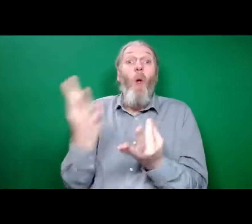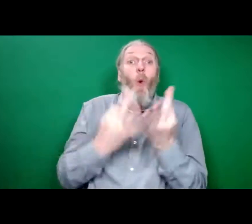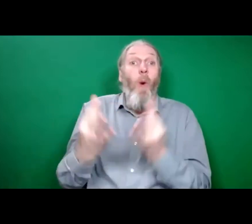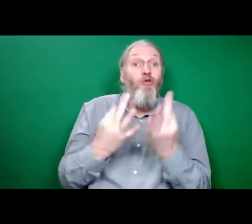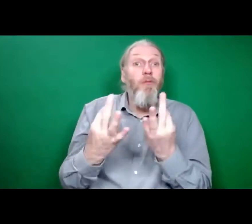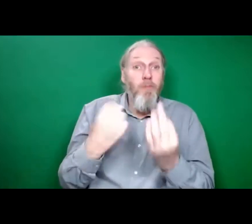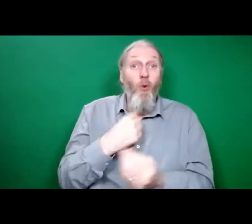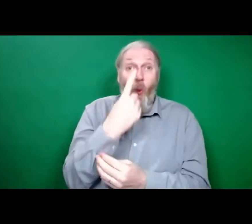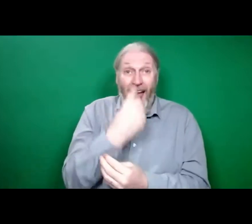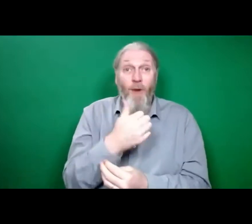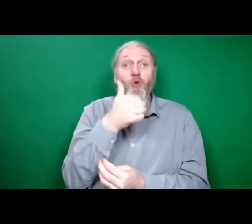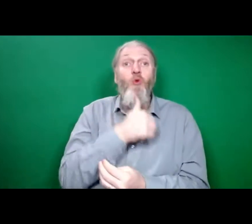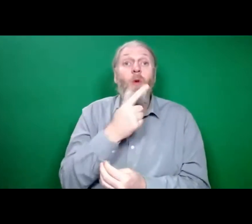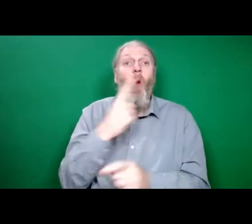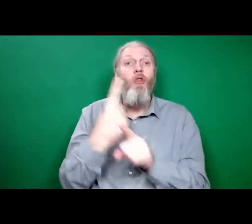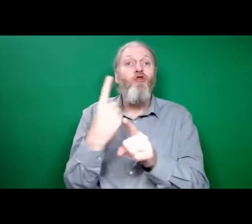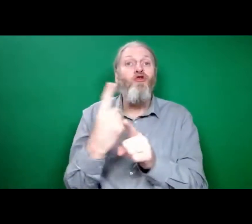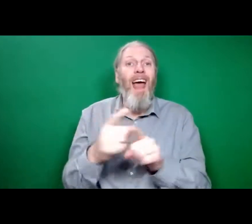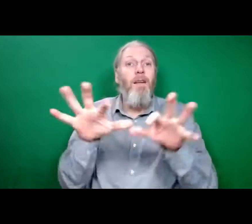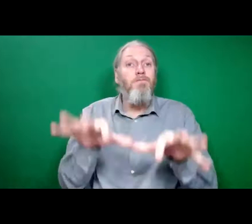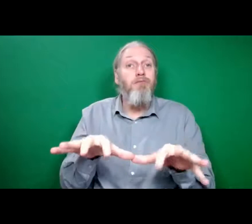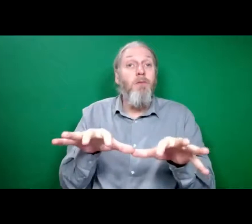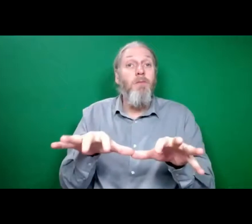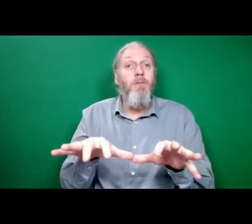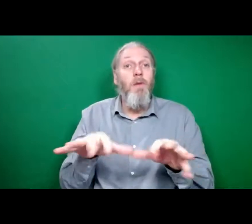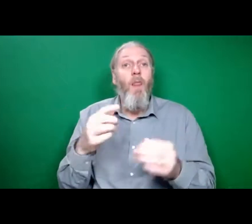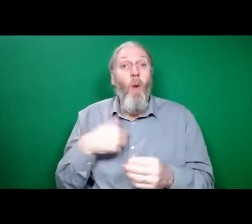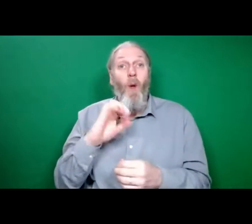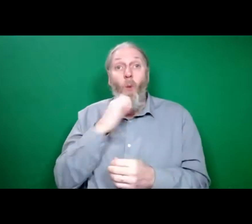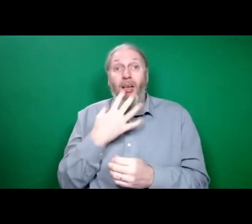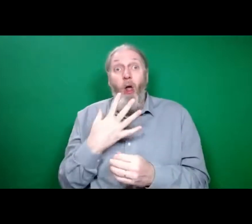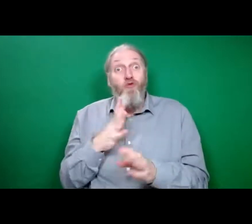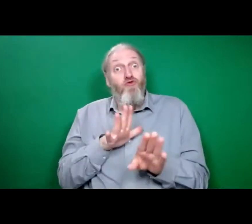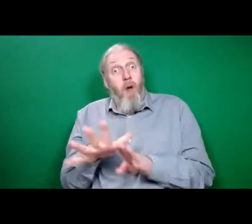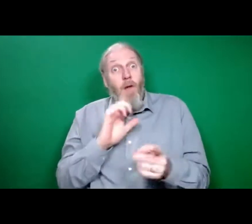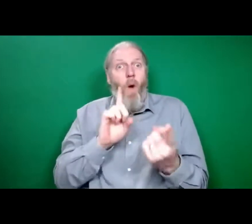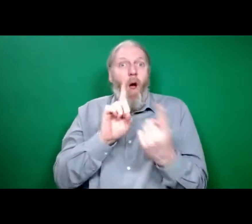is up on the SELEP website post-event and we will post links to that on social media.